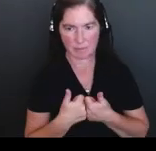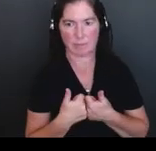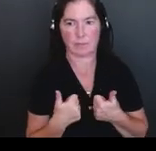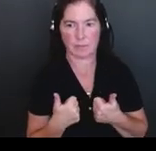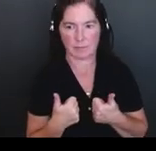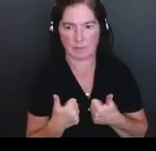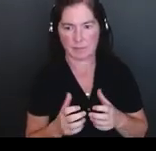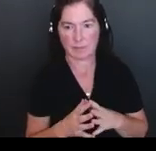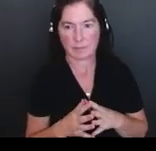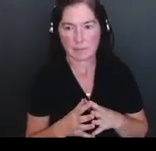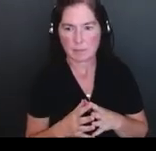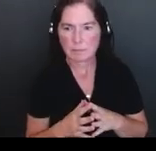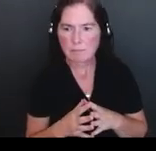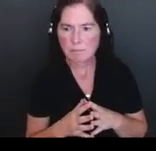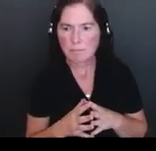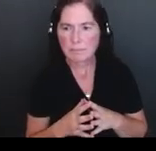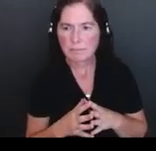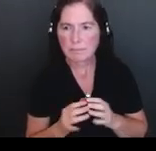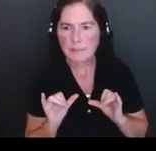It's the interpreter, can we do a quick switch please? Kristina: You're all done.